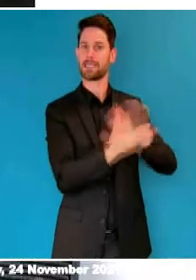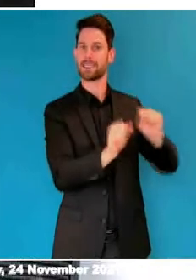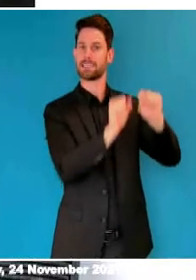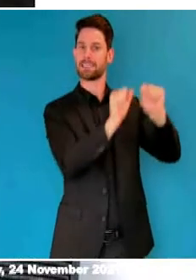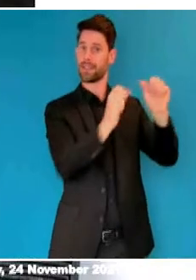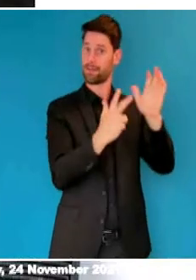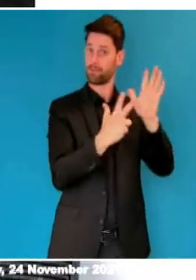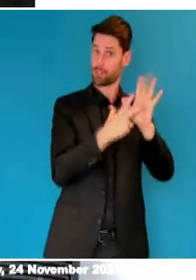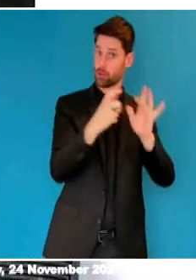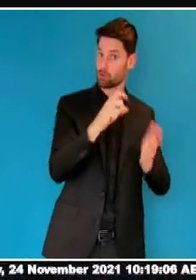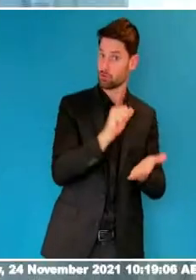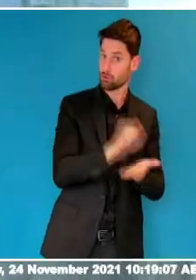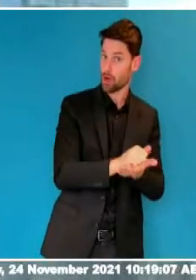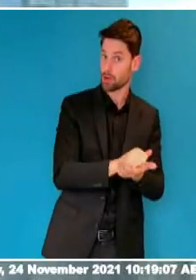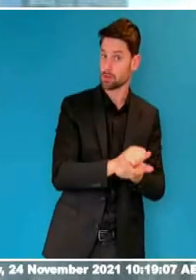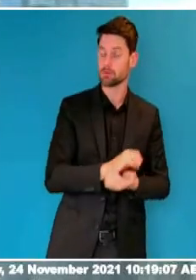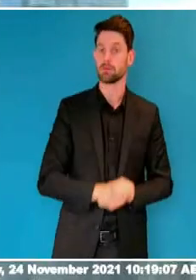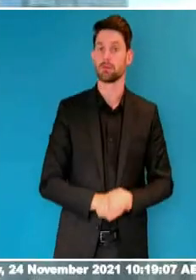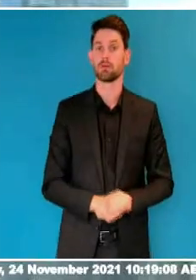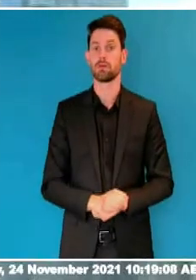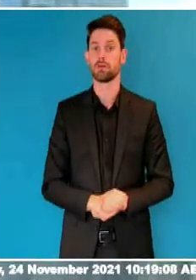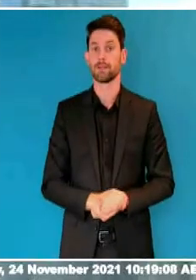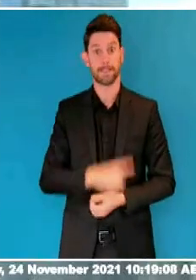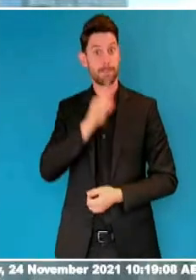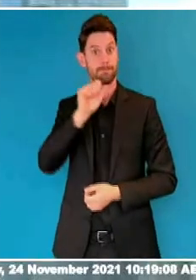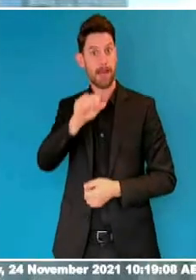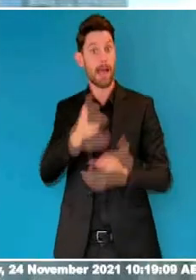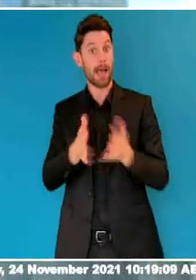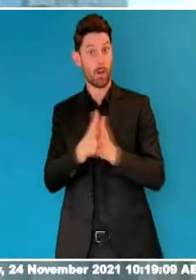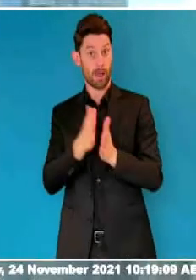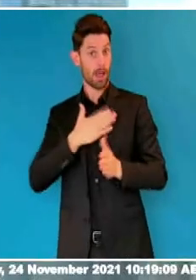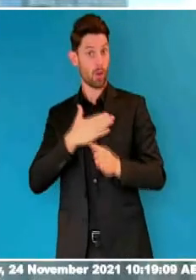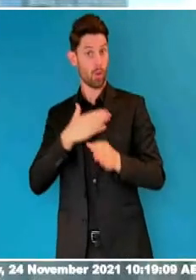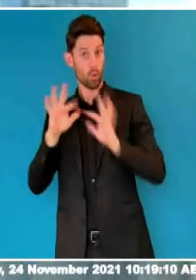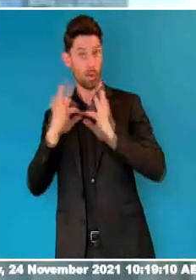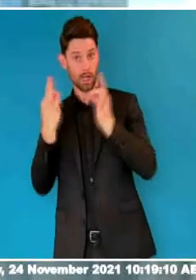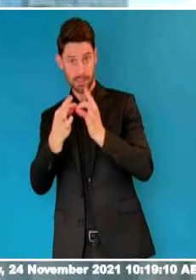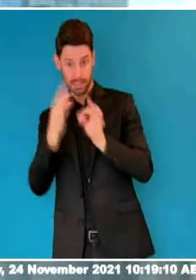Yes, I guess the way we look at it is whether it's reasonable in the